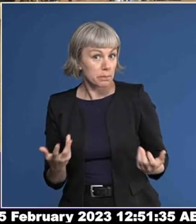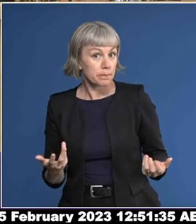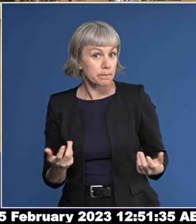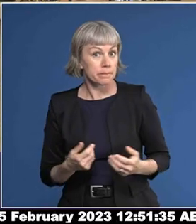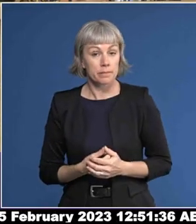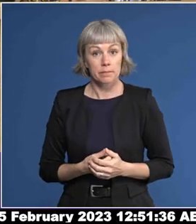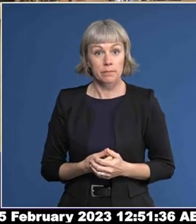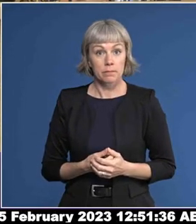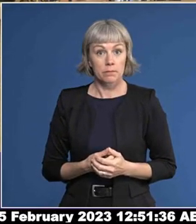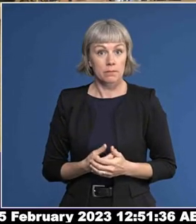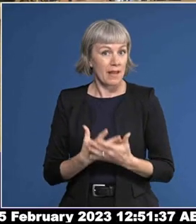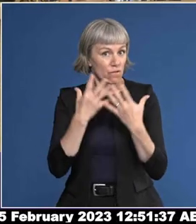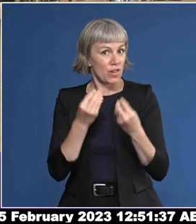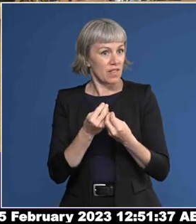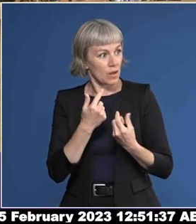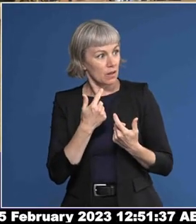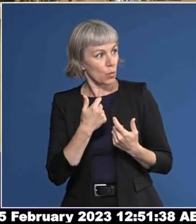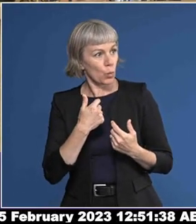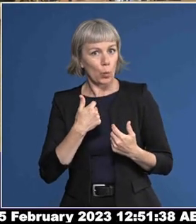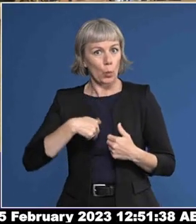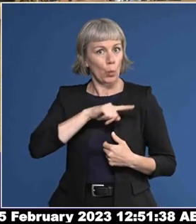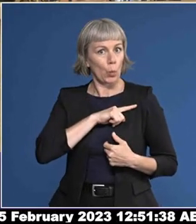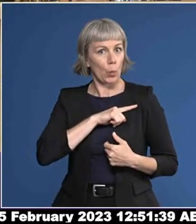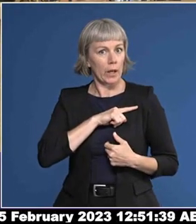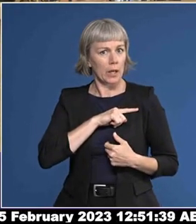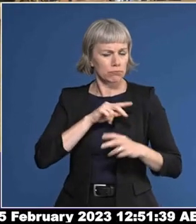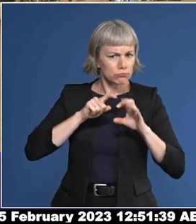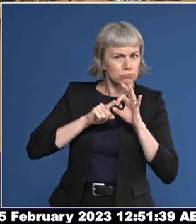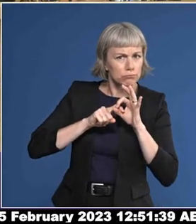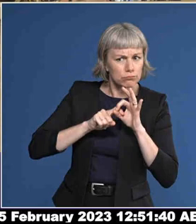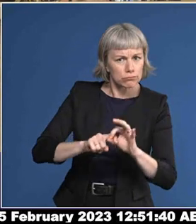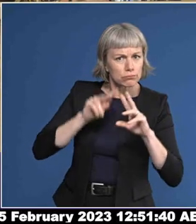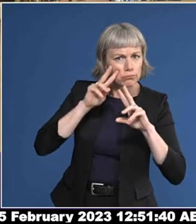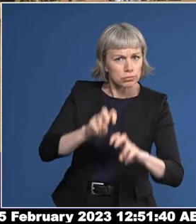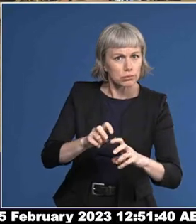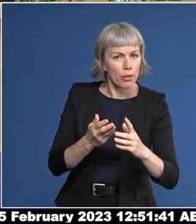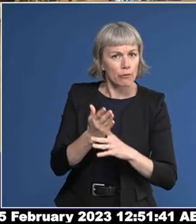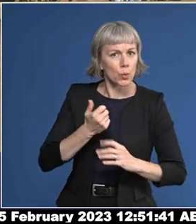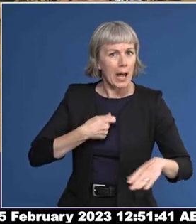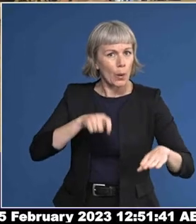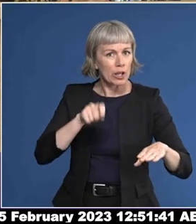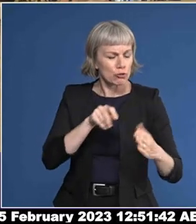findings, which was a finding directed not just to a past senior manager but to the